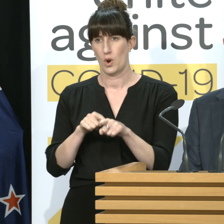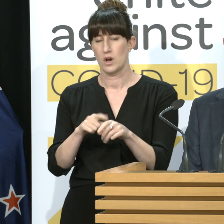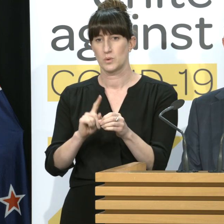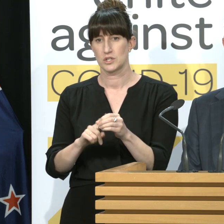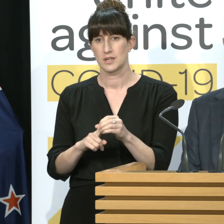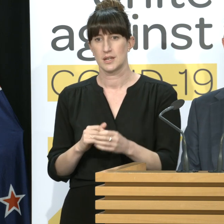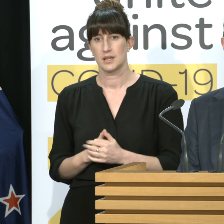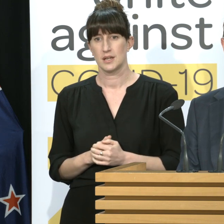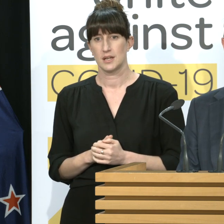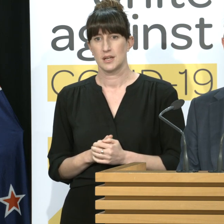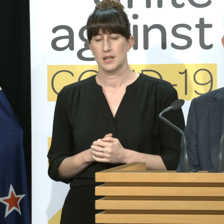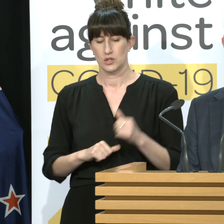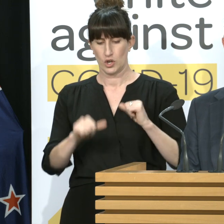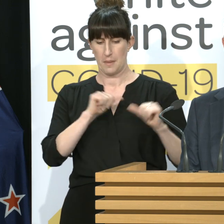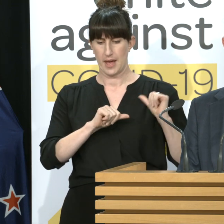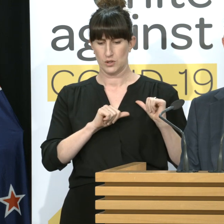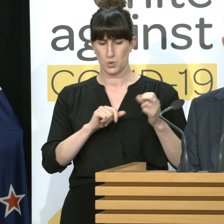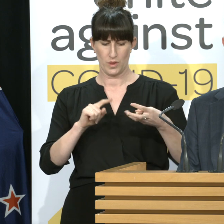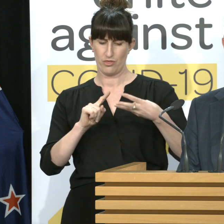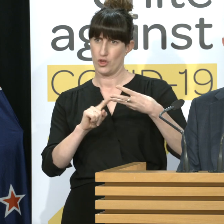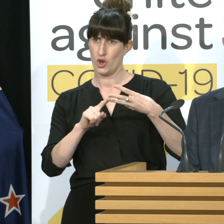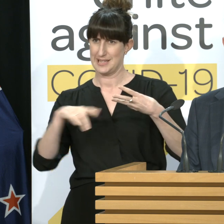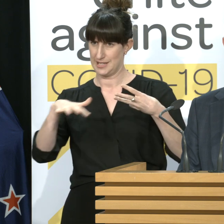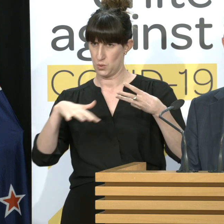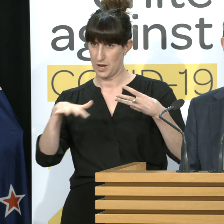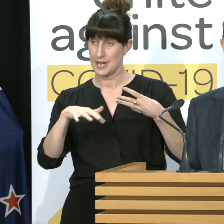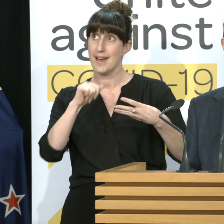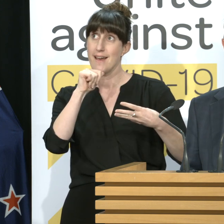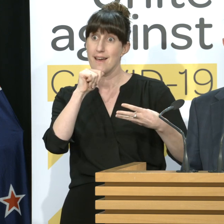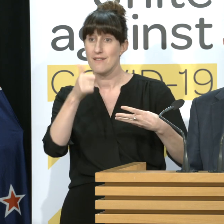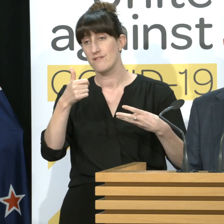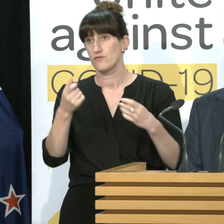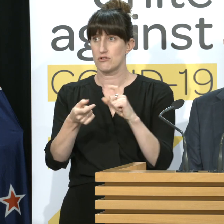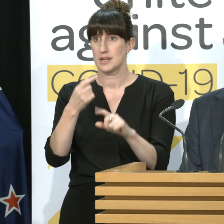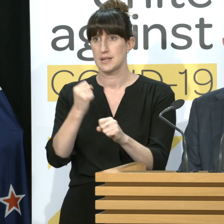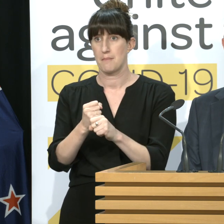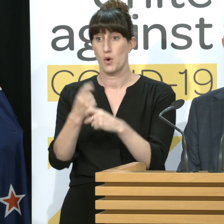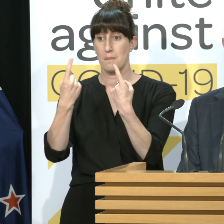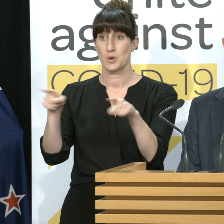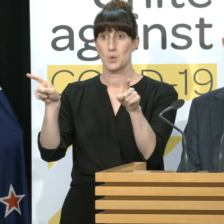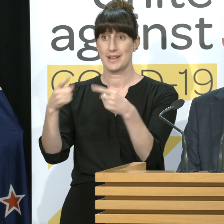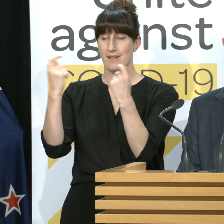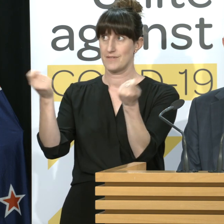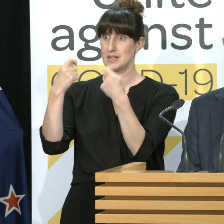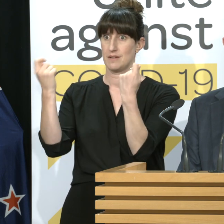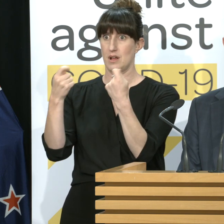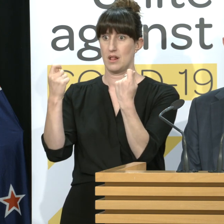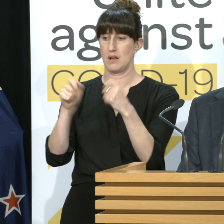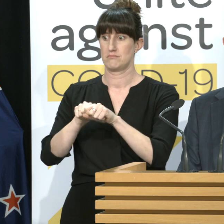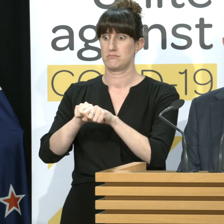Depending on-- sorry, just going a bit to scenario three. If there was a case, and you have to keep people in place, what does that contingency plan